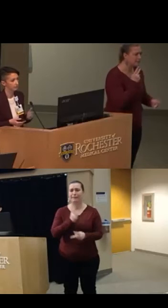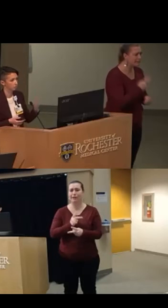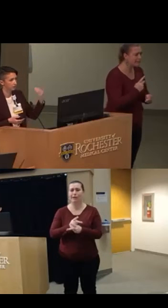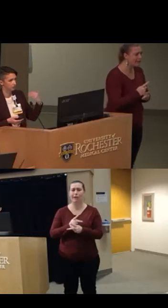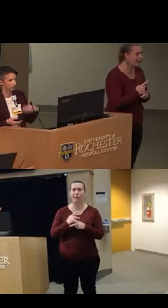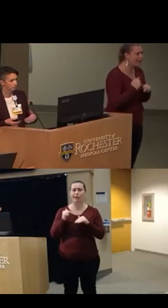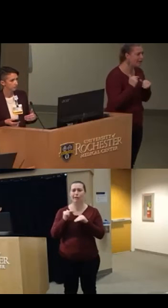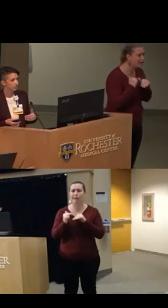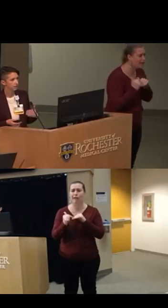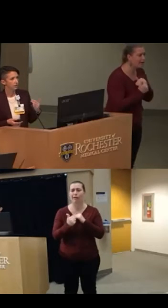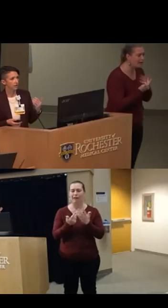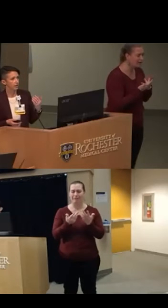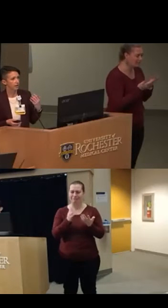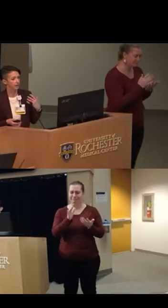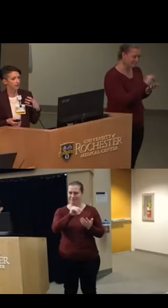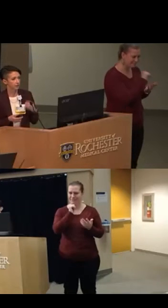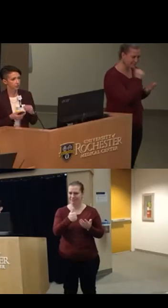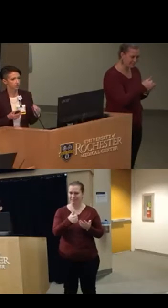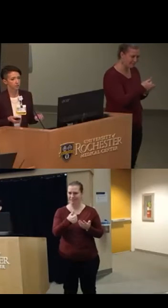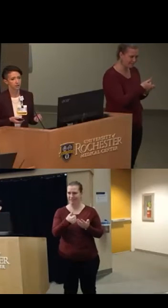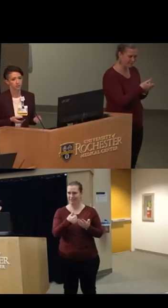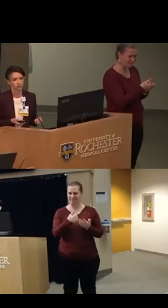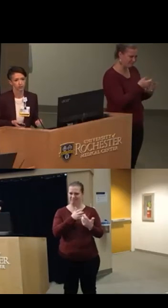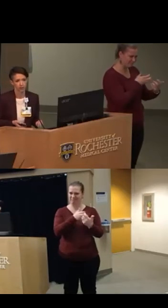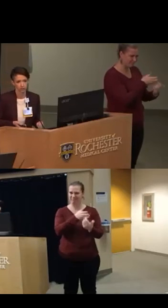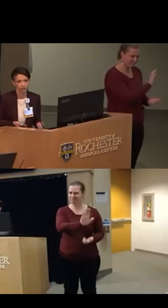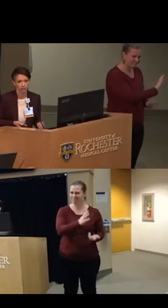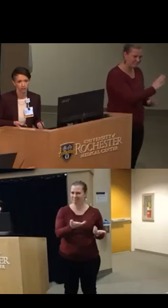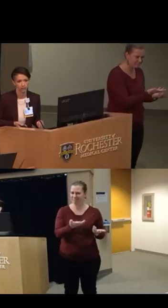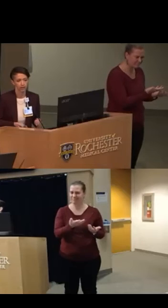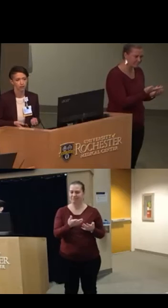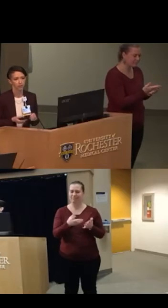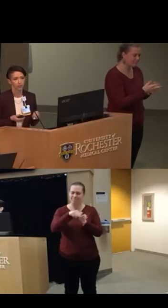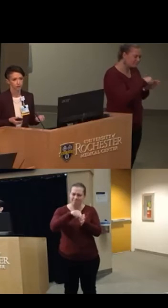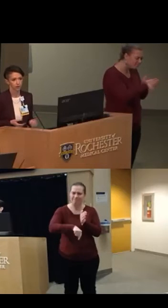that's wanting to go deeper and not just review individual self-care strategies but understand